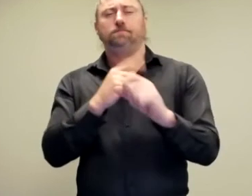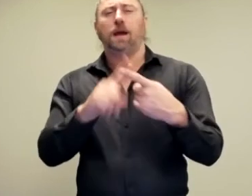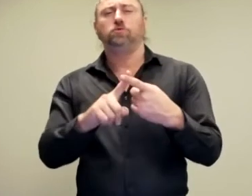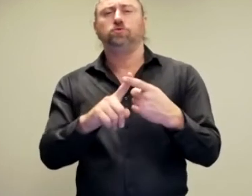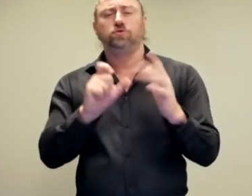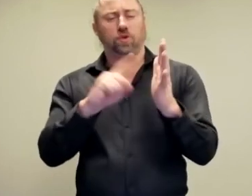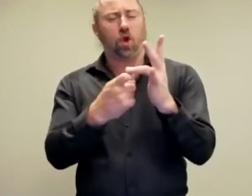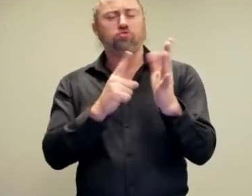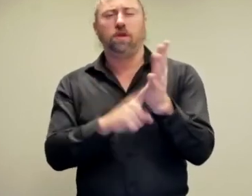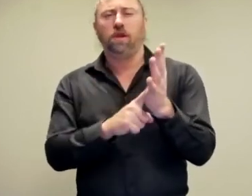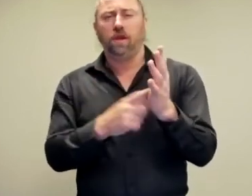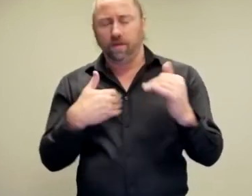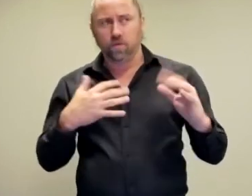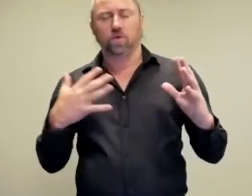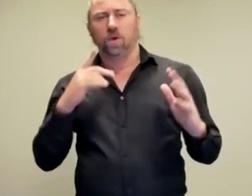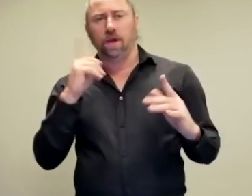How do I think about the resonances between these